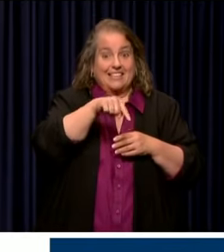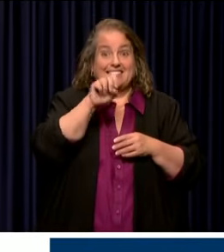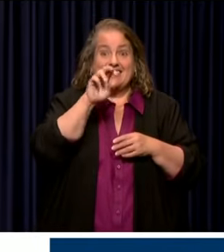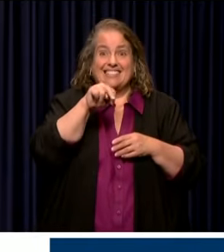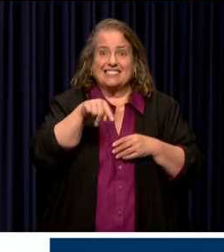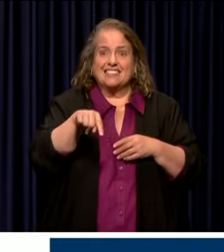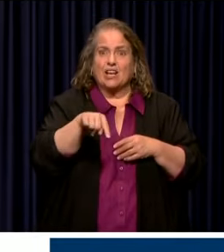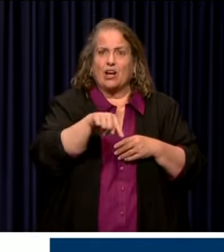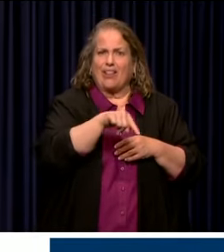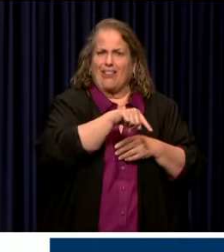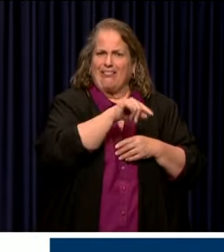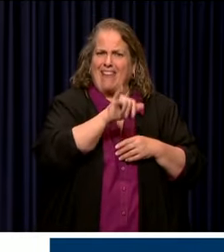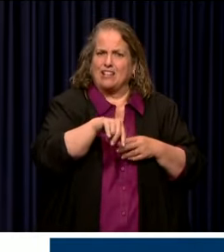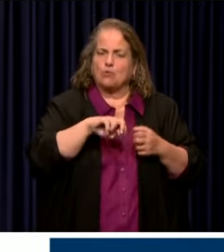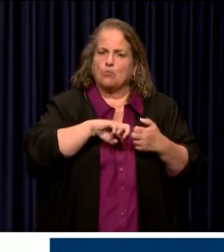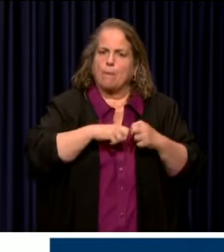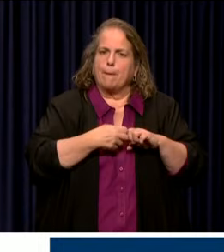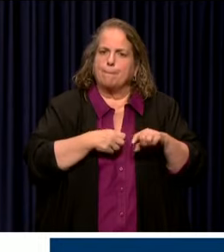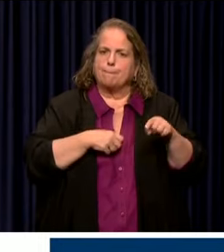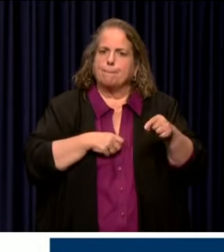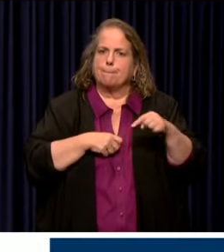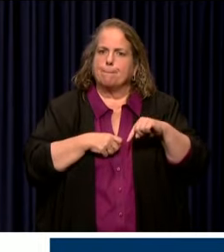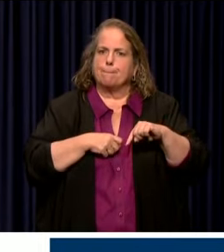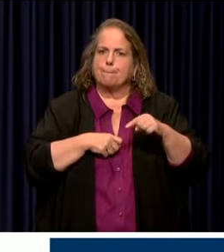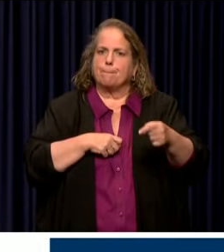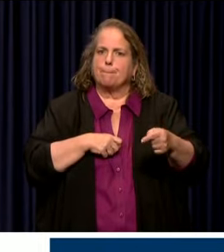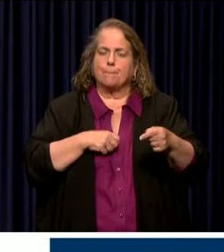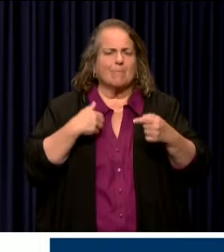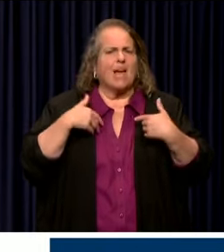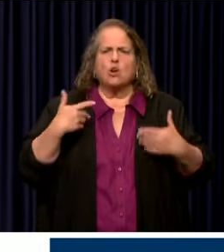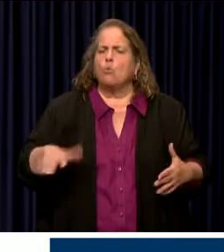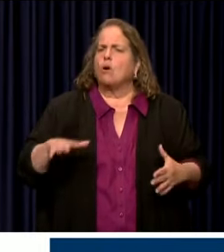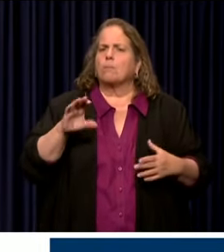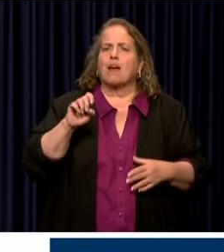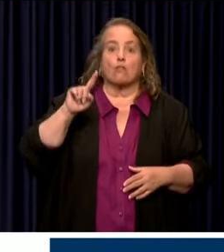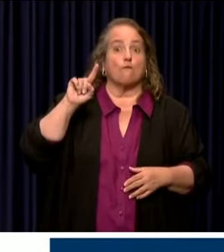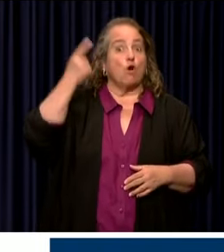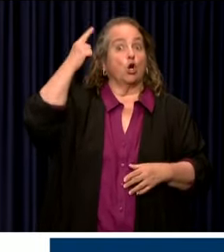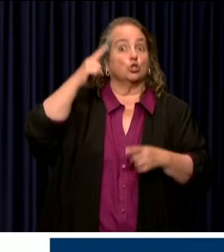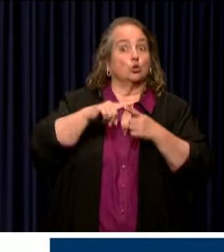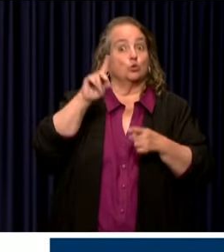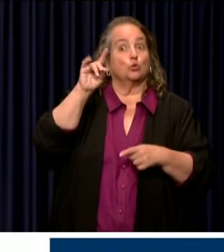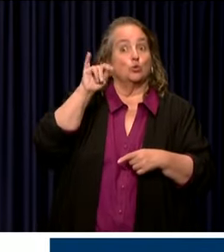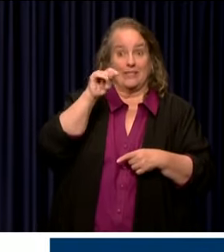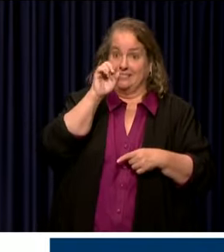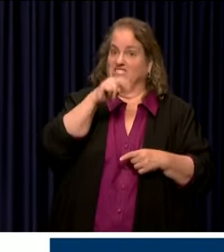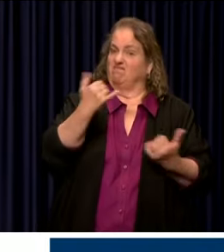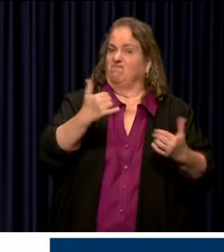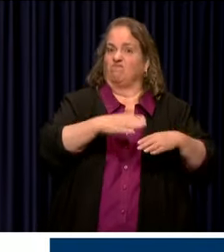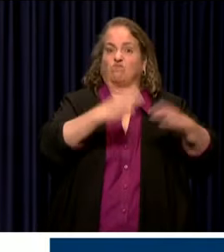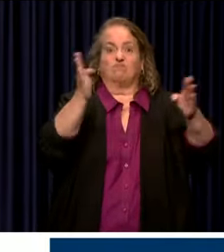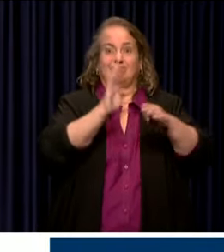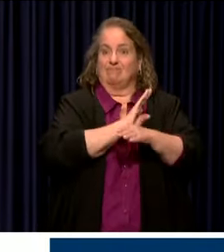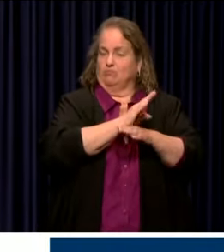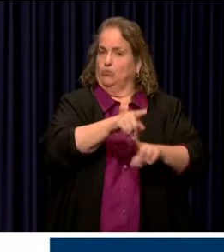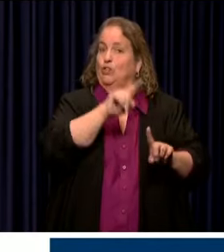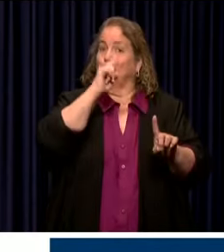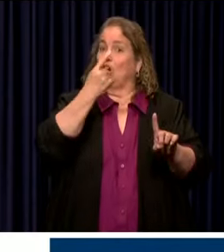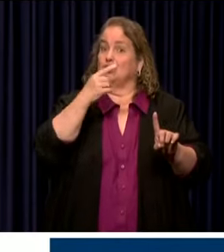[NOT AUDIBLE] SO THE ANSWER IS WE DON'T KNOW. SO THIS IS OBVIOUSLY DIFFICULT ON PEOPLE'S LUNGS AND THE